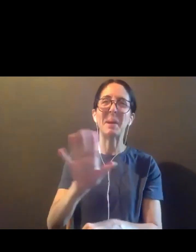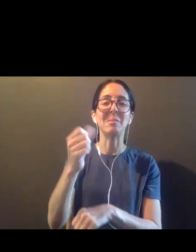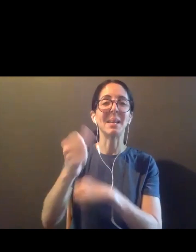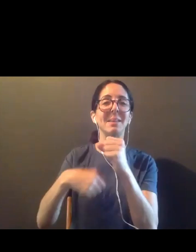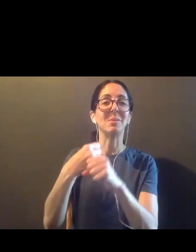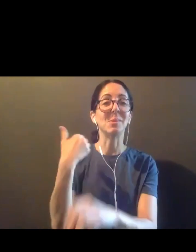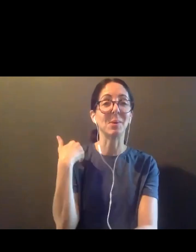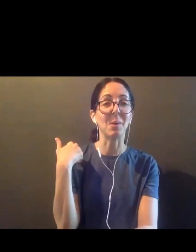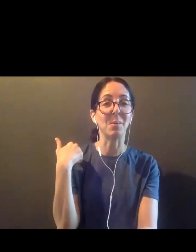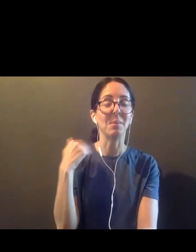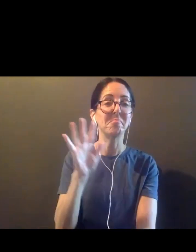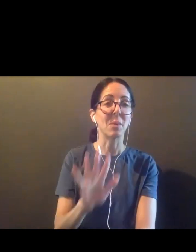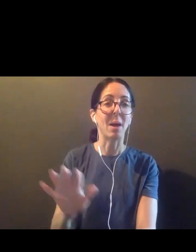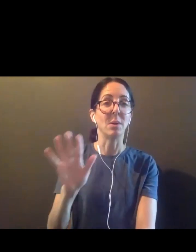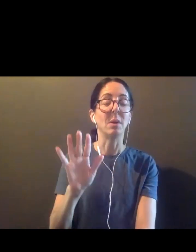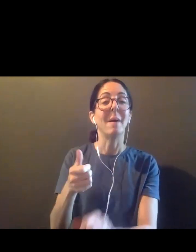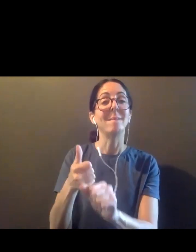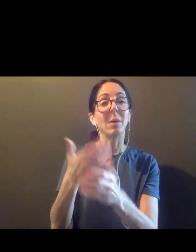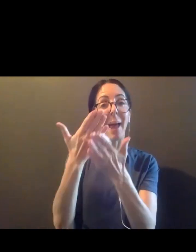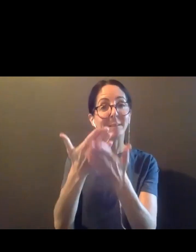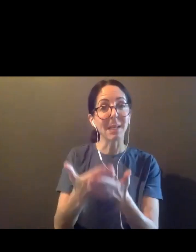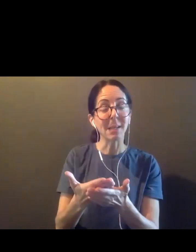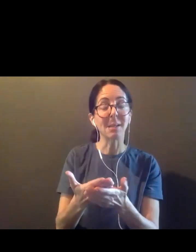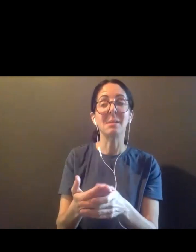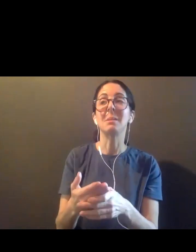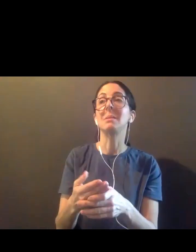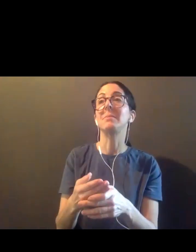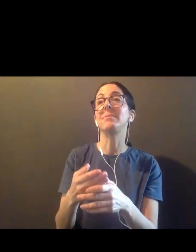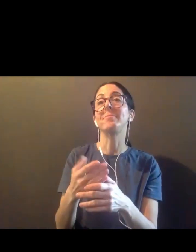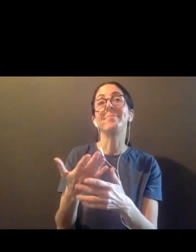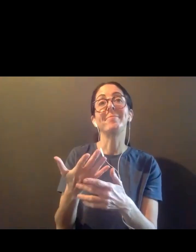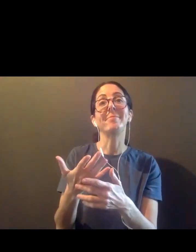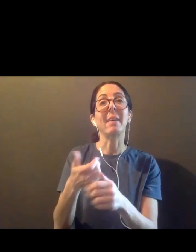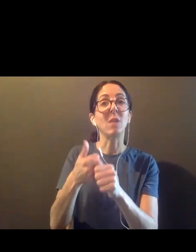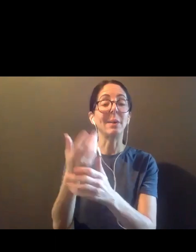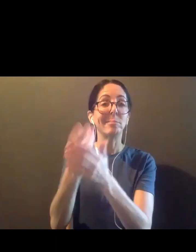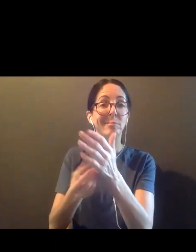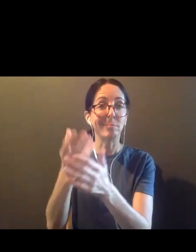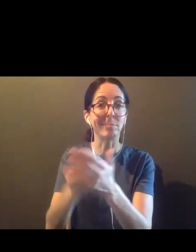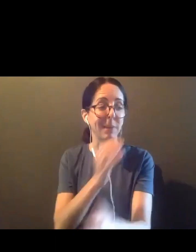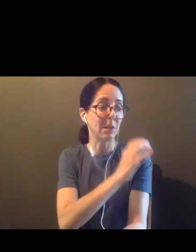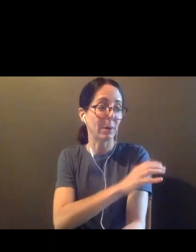Based on the evidence, based on the gaps in the clinical environment.